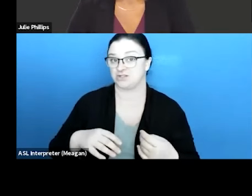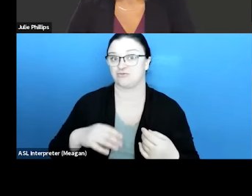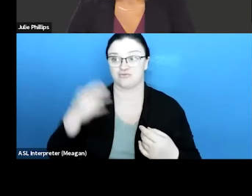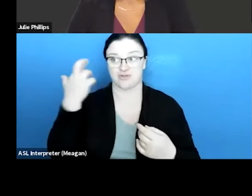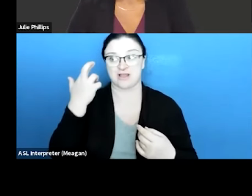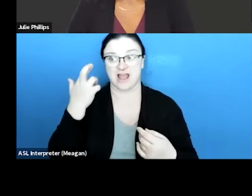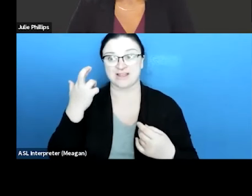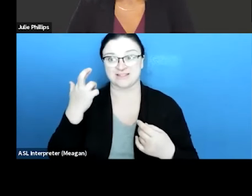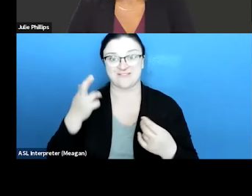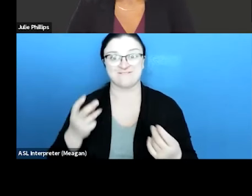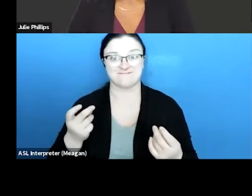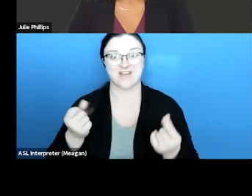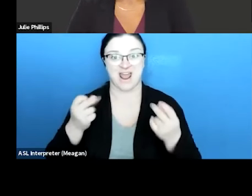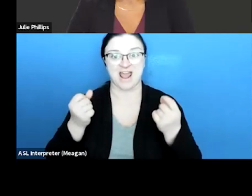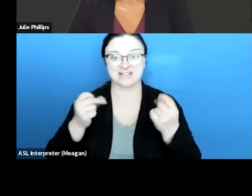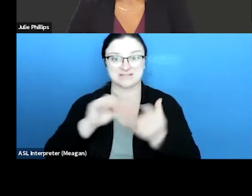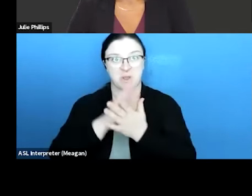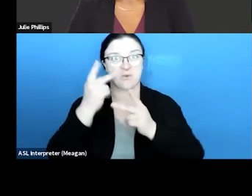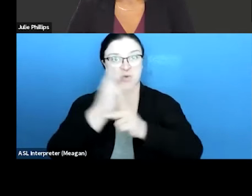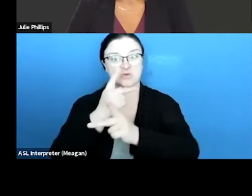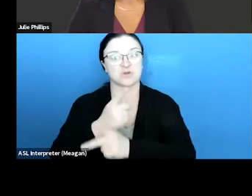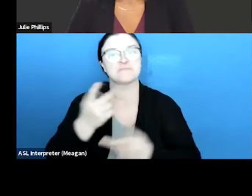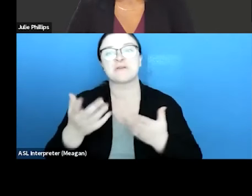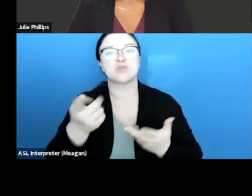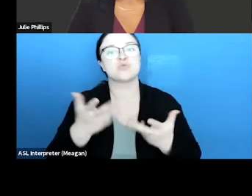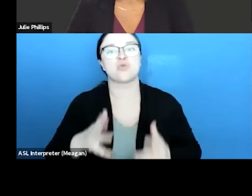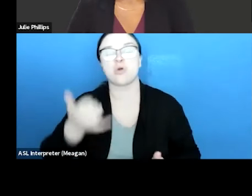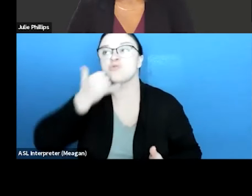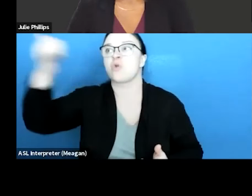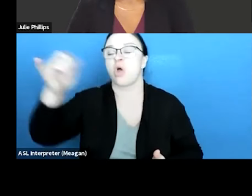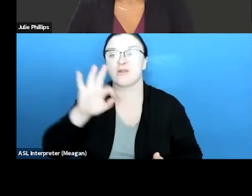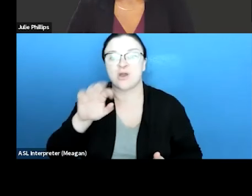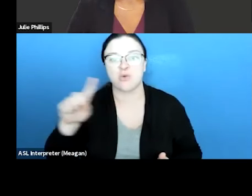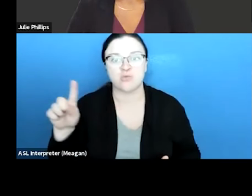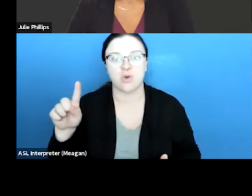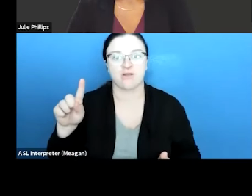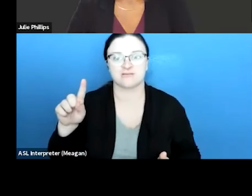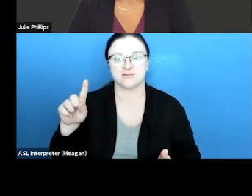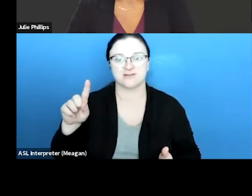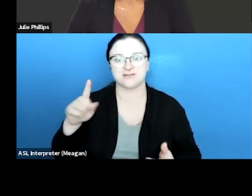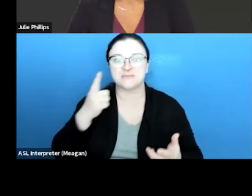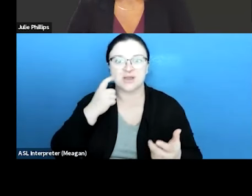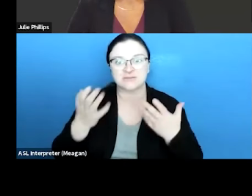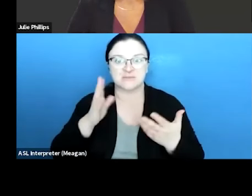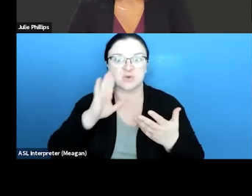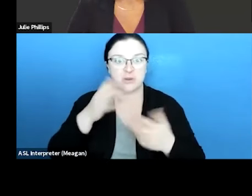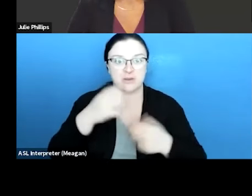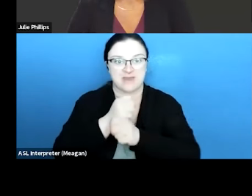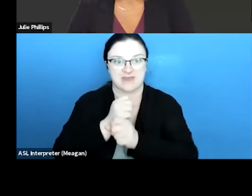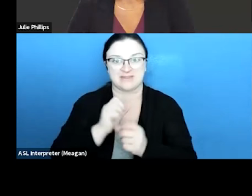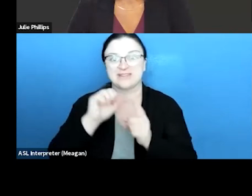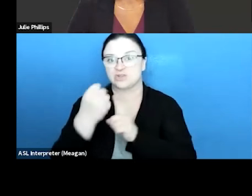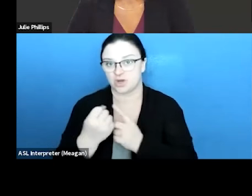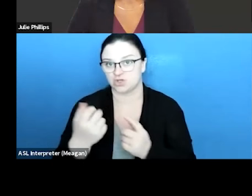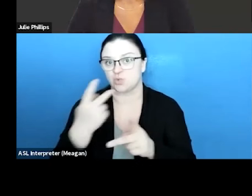you may not want to get on the phone and call 911, 'cause that just might further escalate the situation.